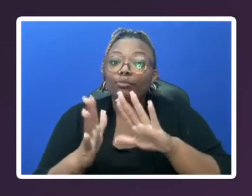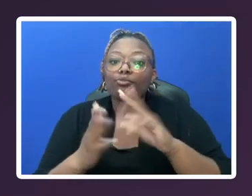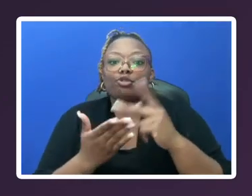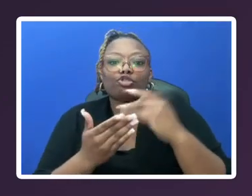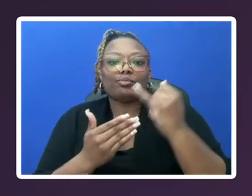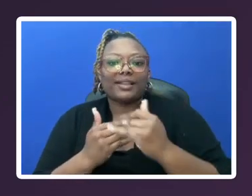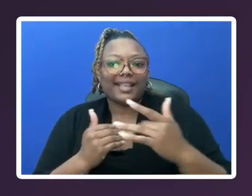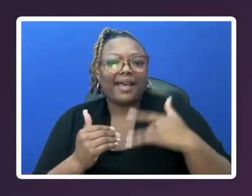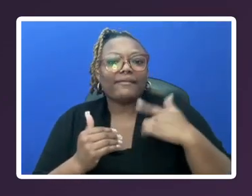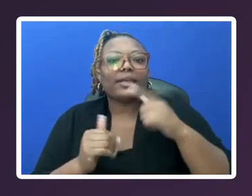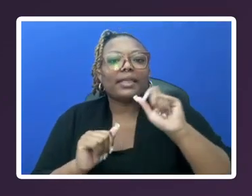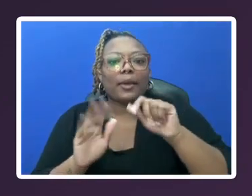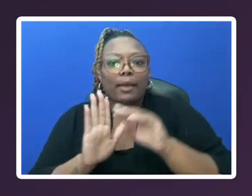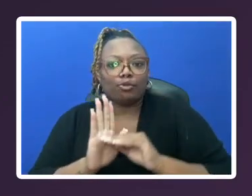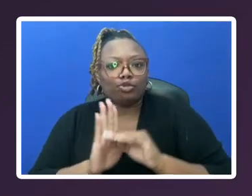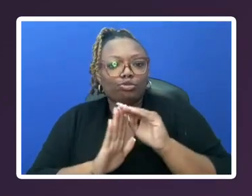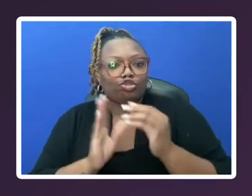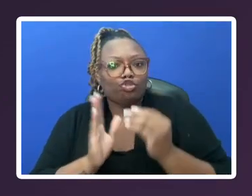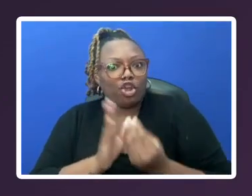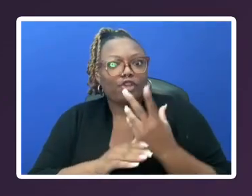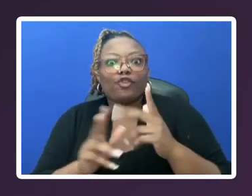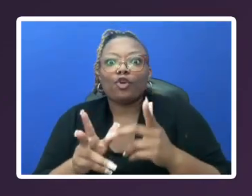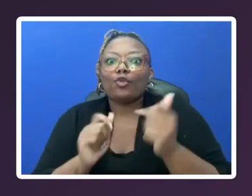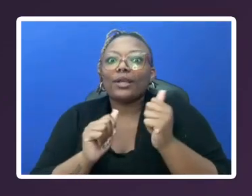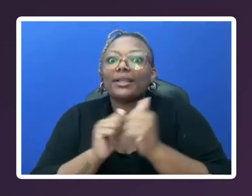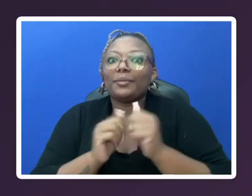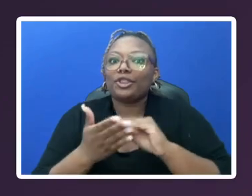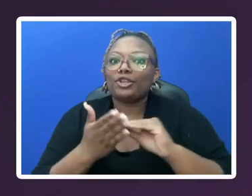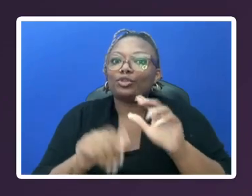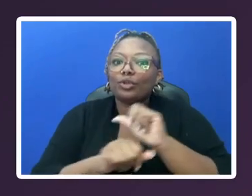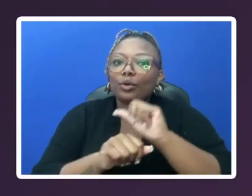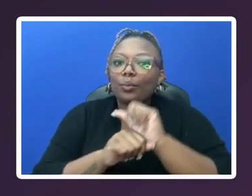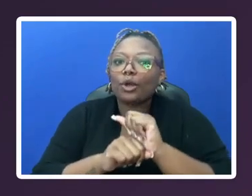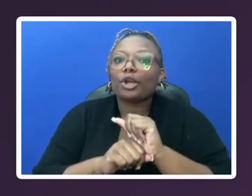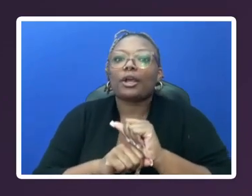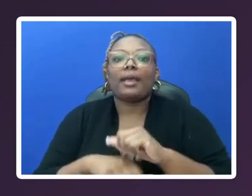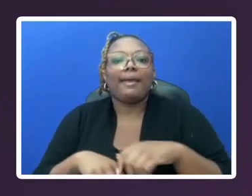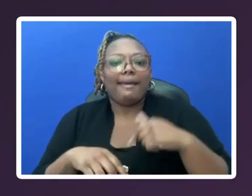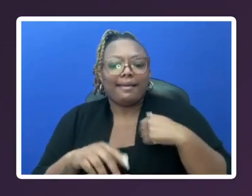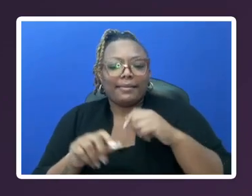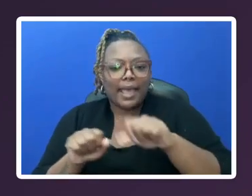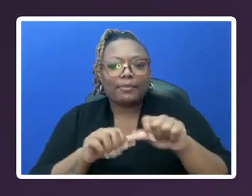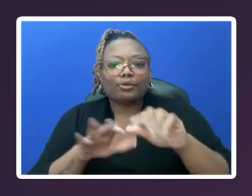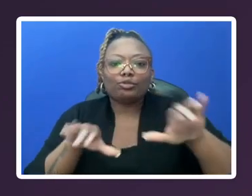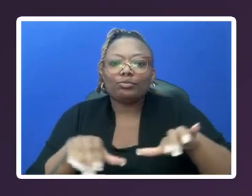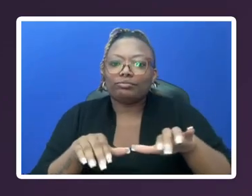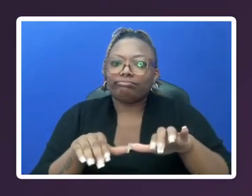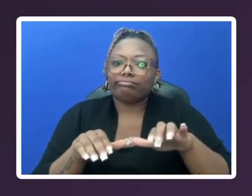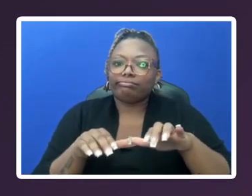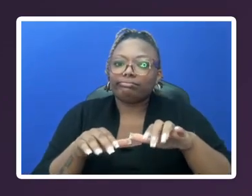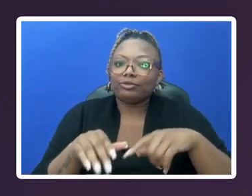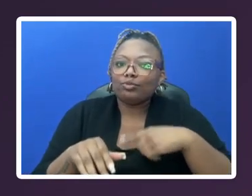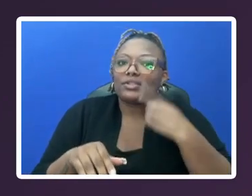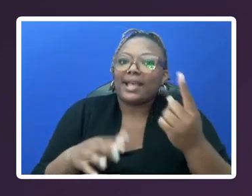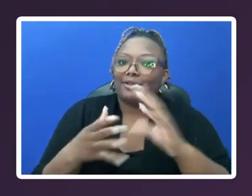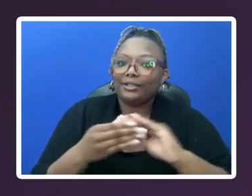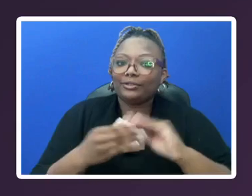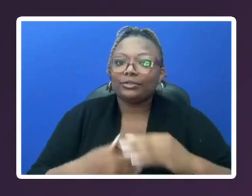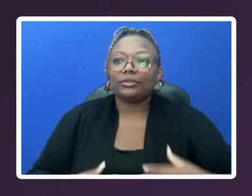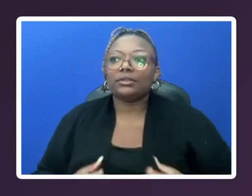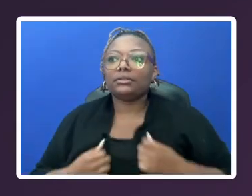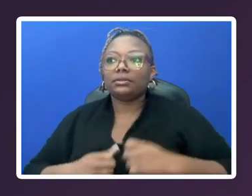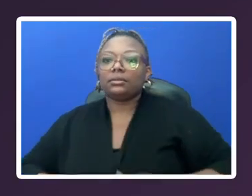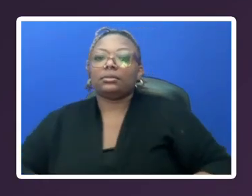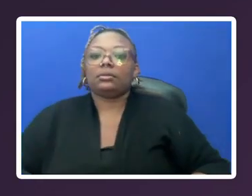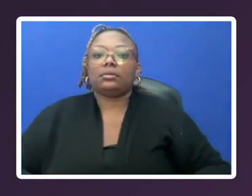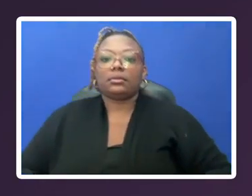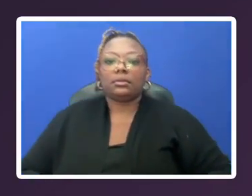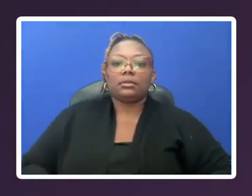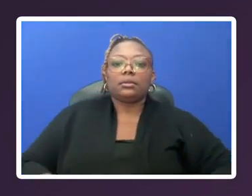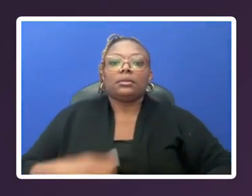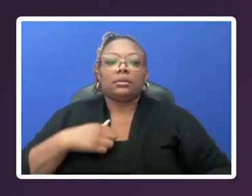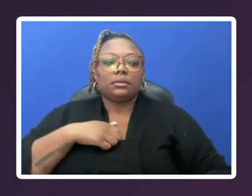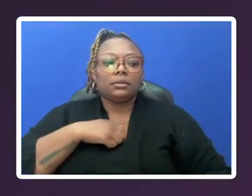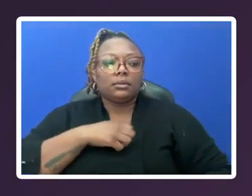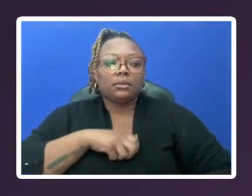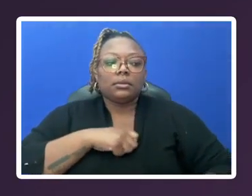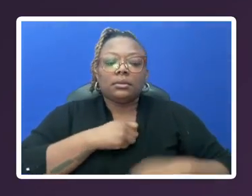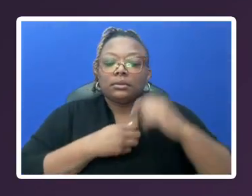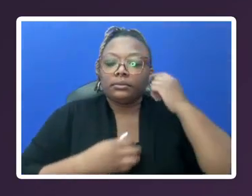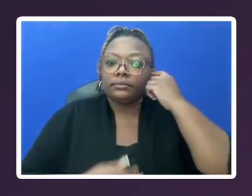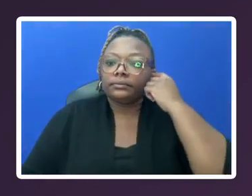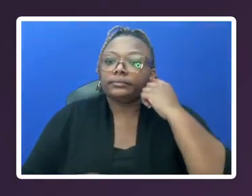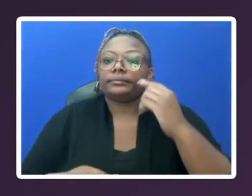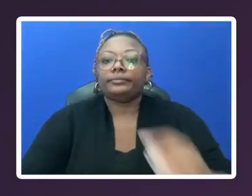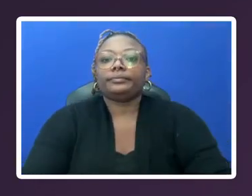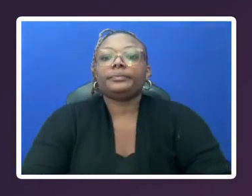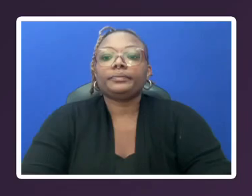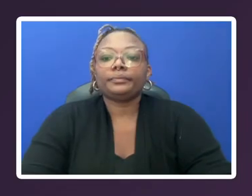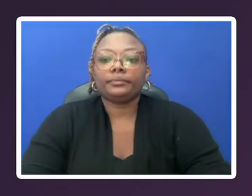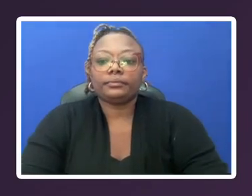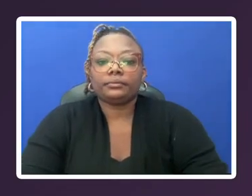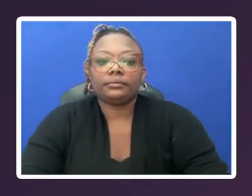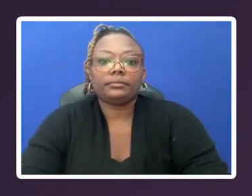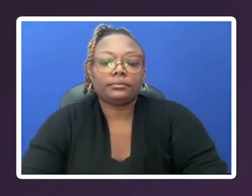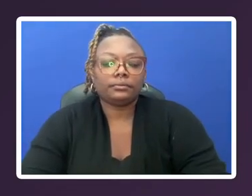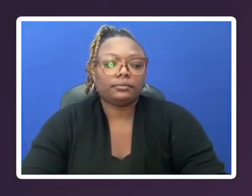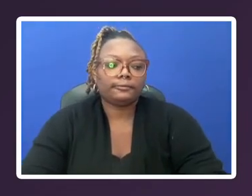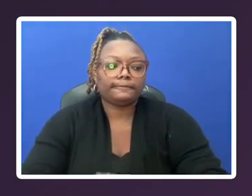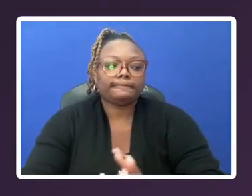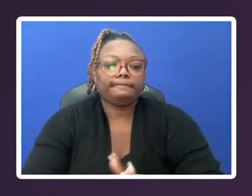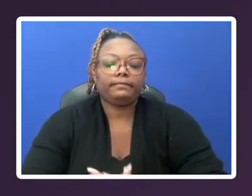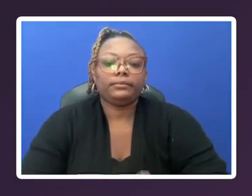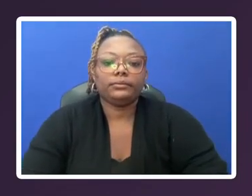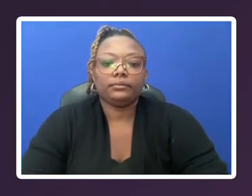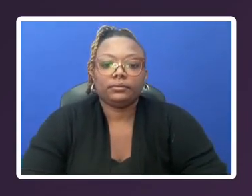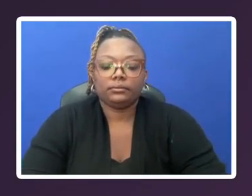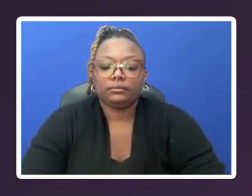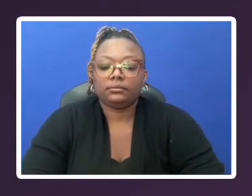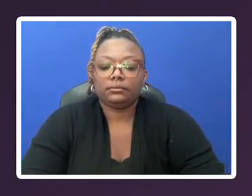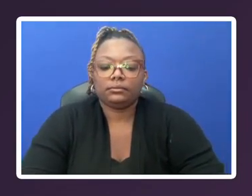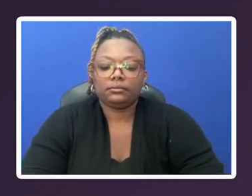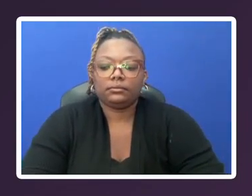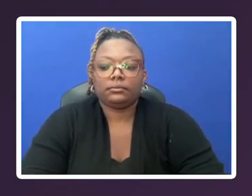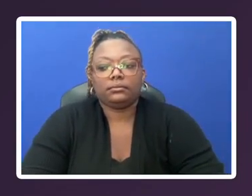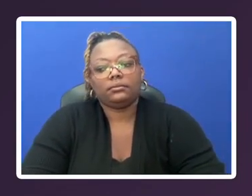quite quickly with their student work and work ethic to get this -- to get the story told.